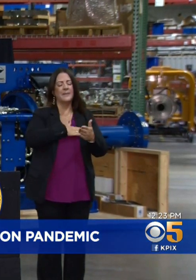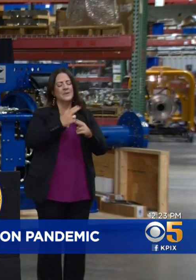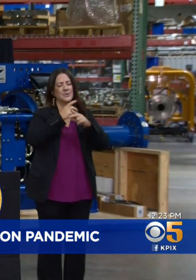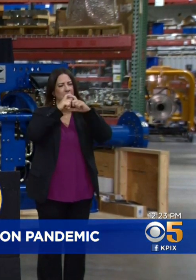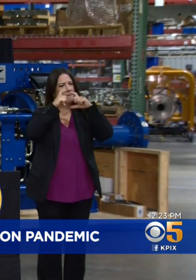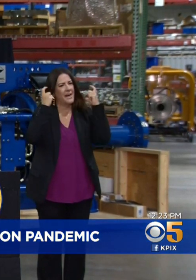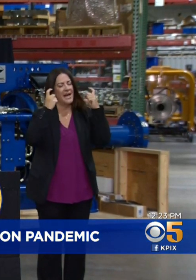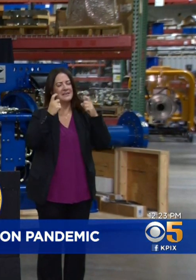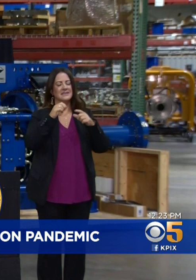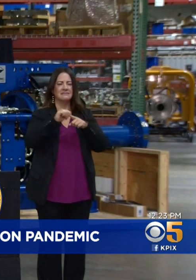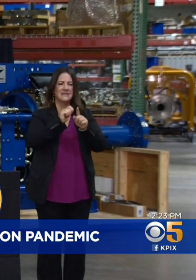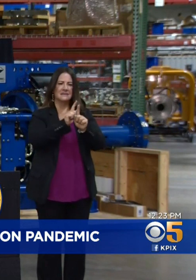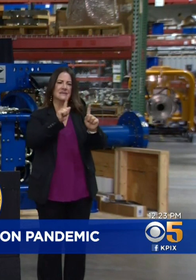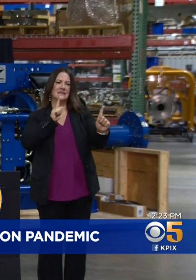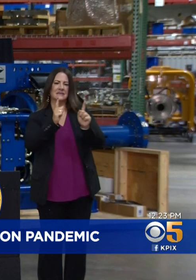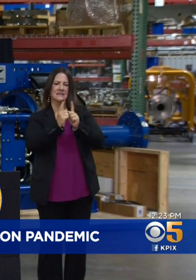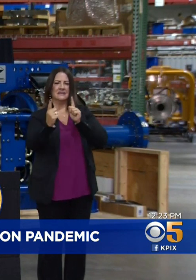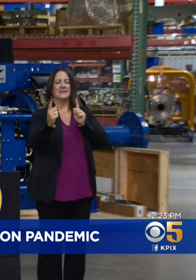FAMILY MEMBERS OVER AGAINST THE